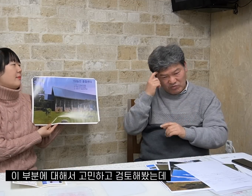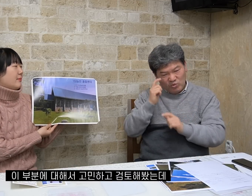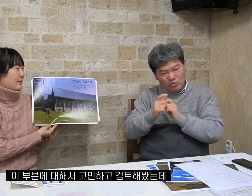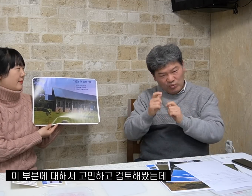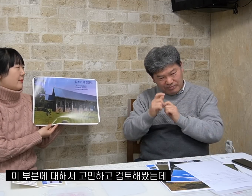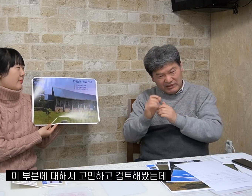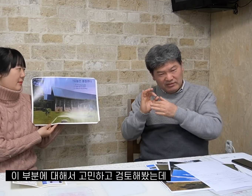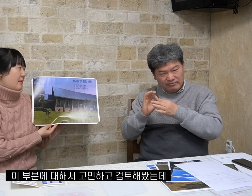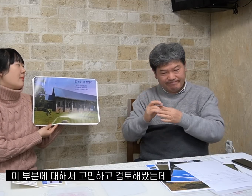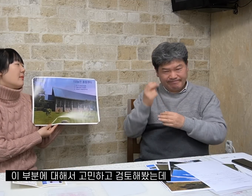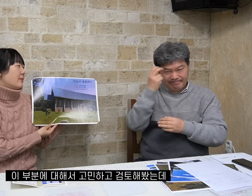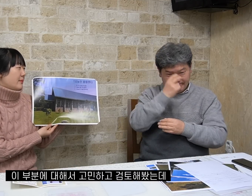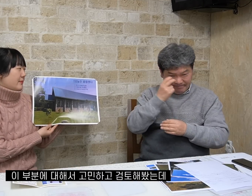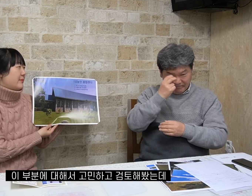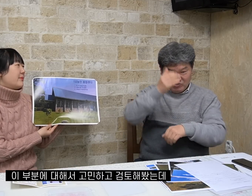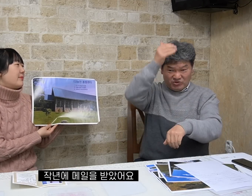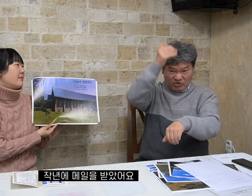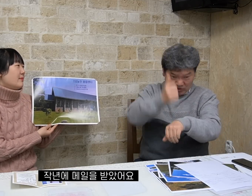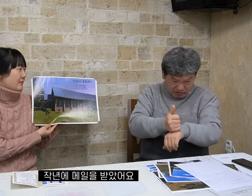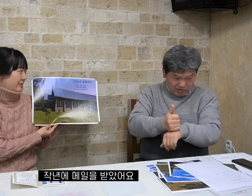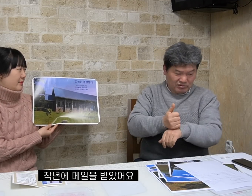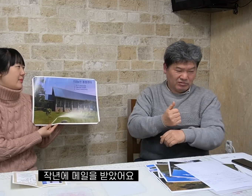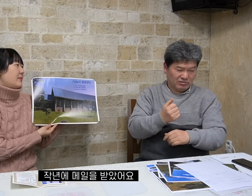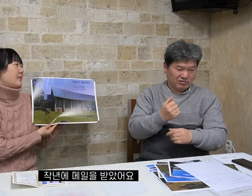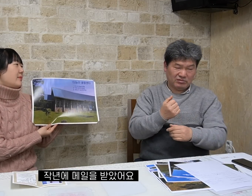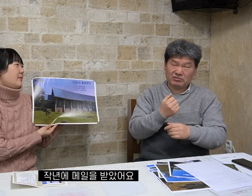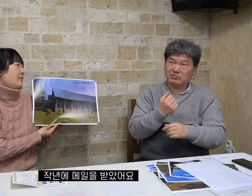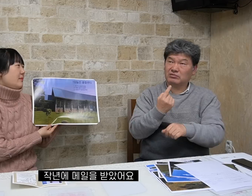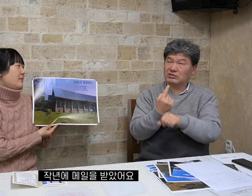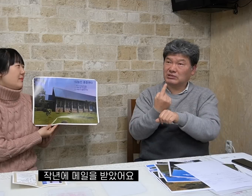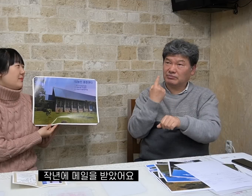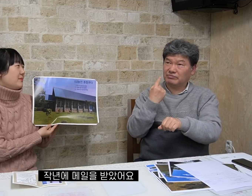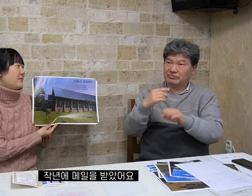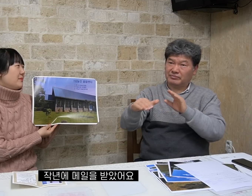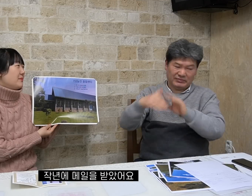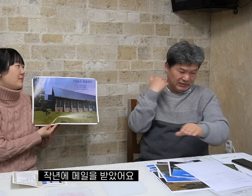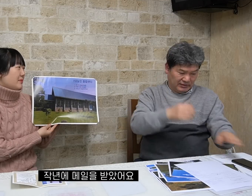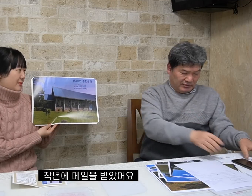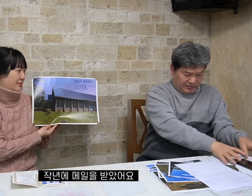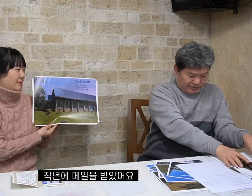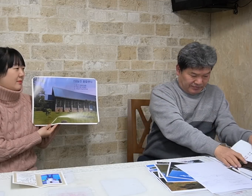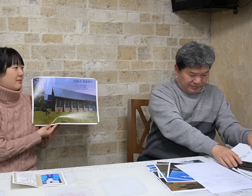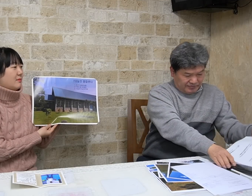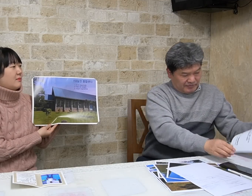They thought about this and reviewed it, but they got an email last year.